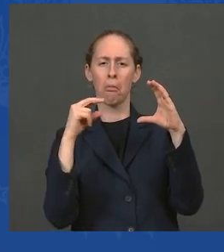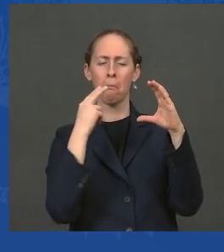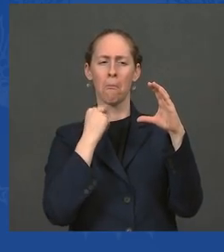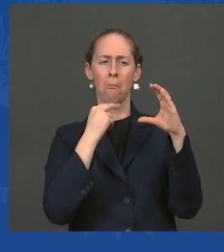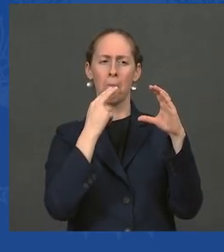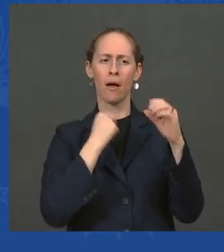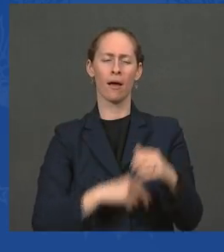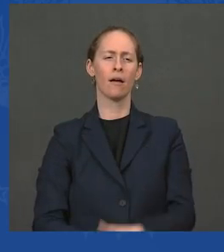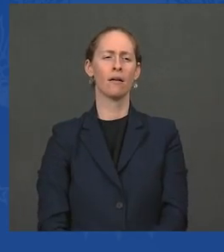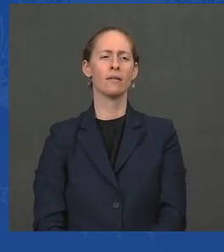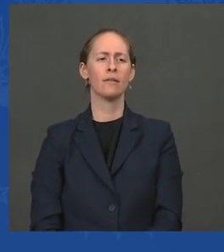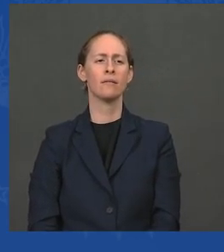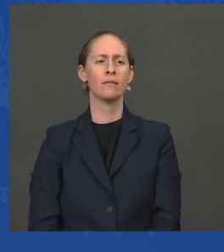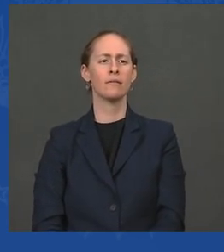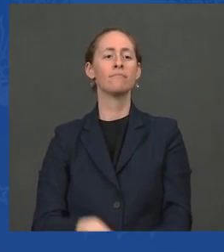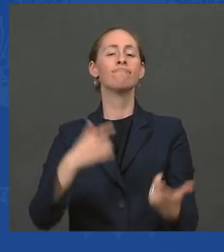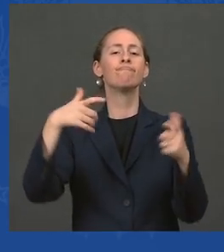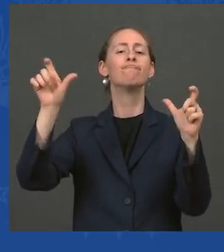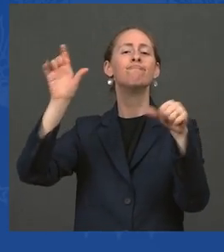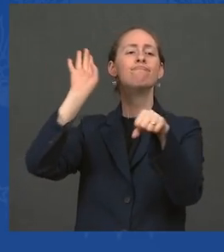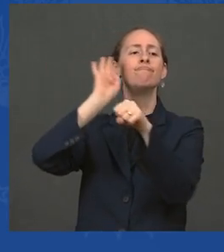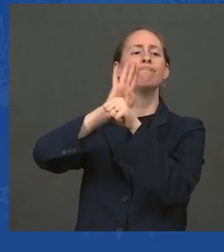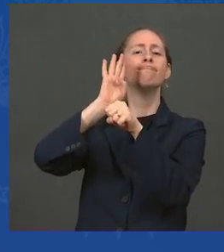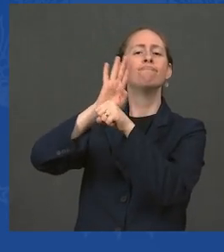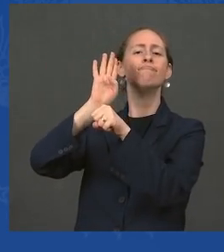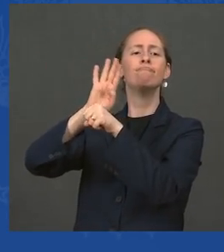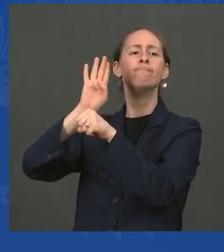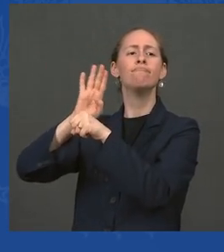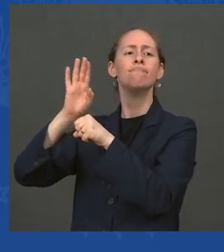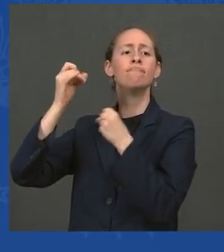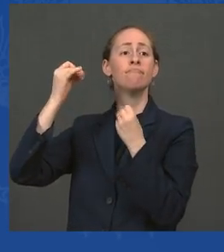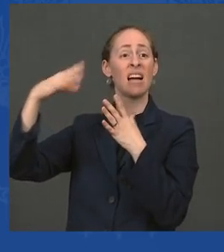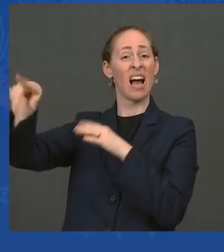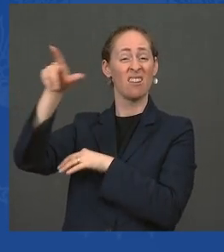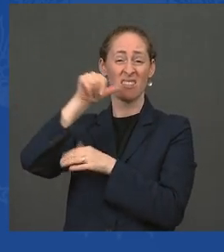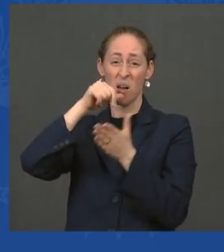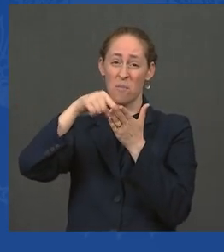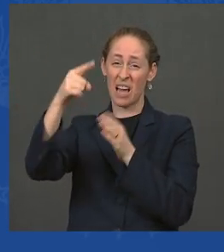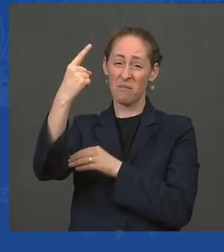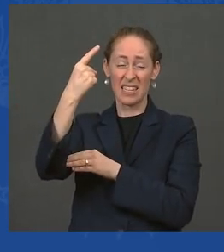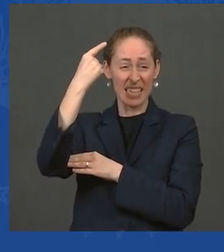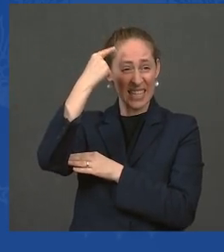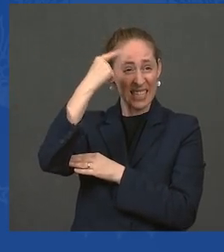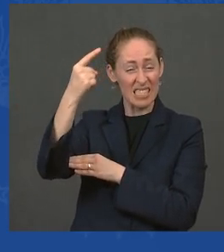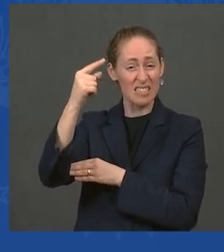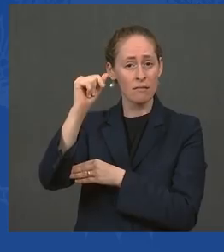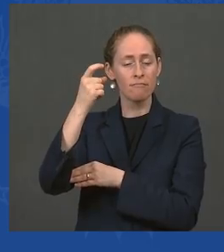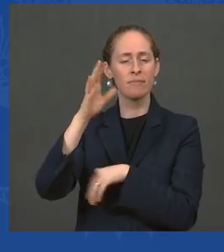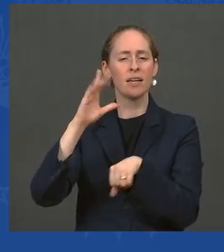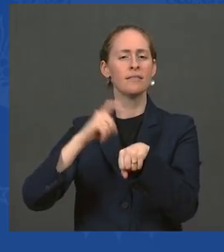pay zero in income tax -- 40 billion bucks. This needs to change. Working folks understand that.